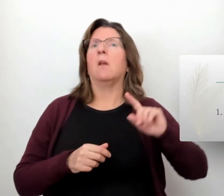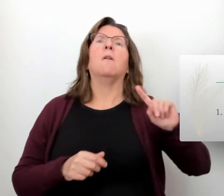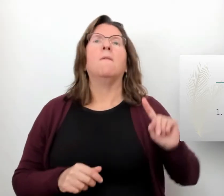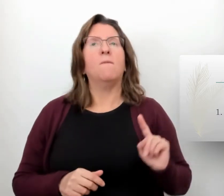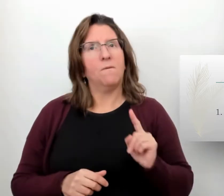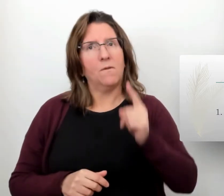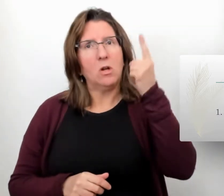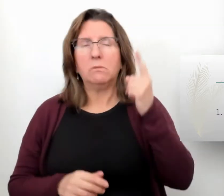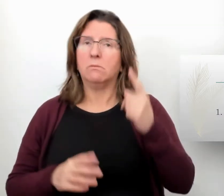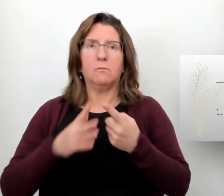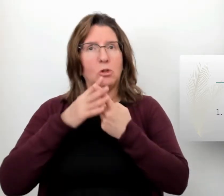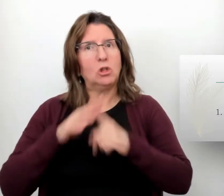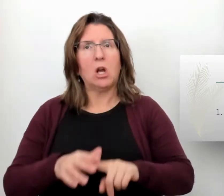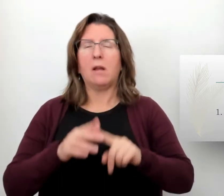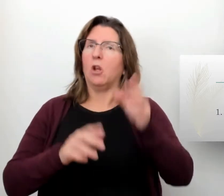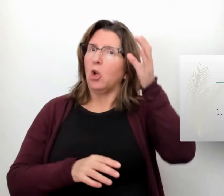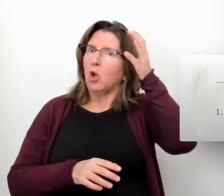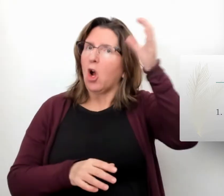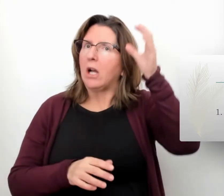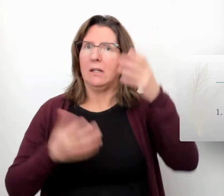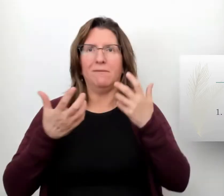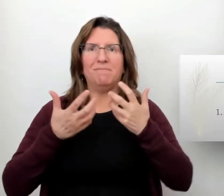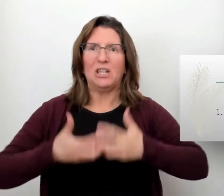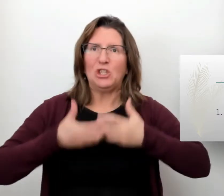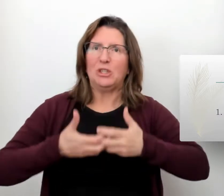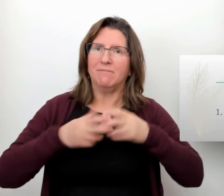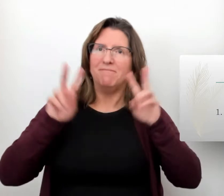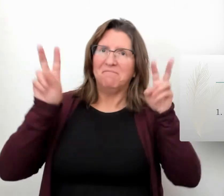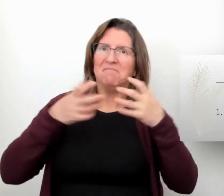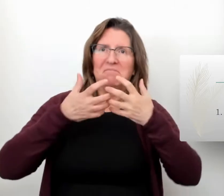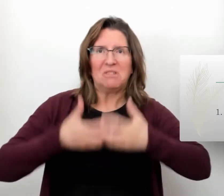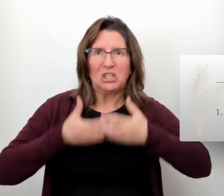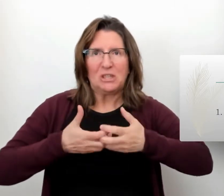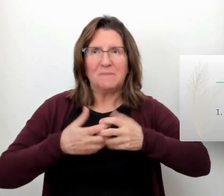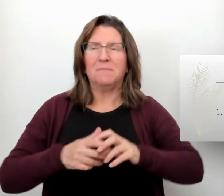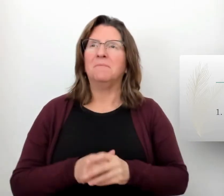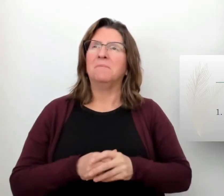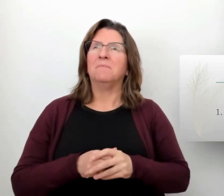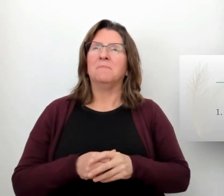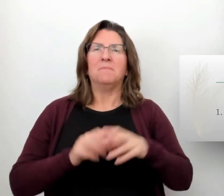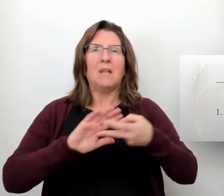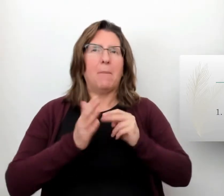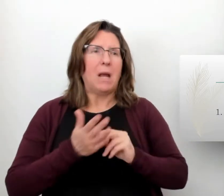We begin by starting the cognitive engine!